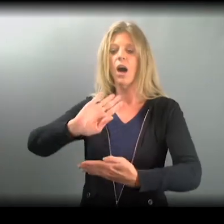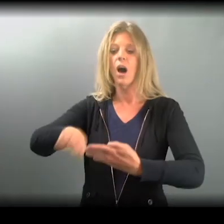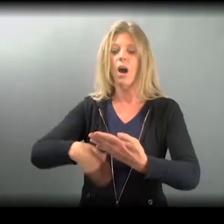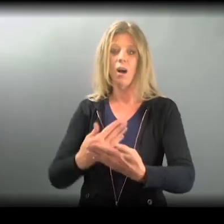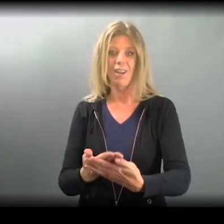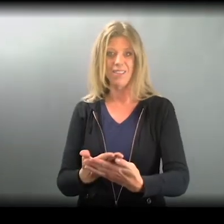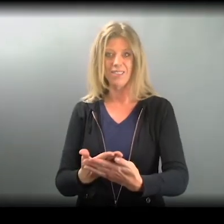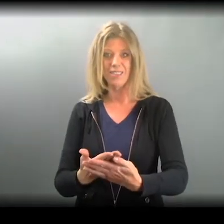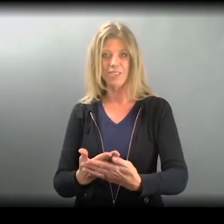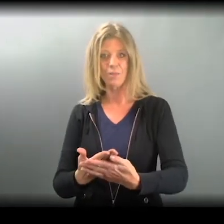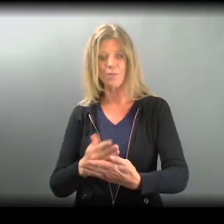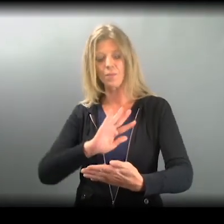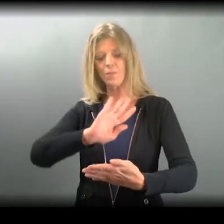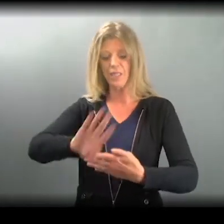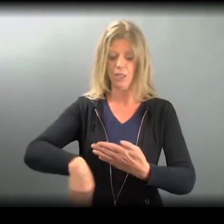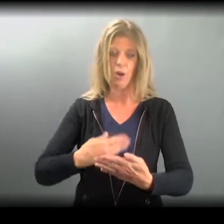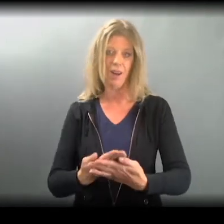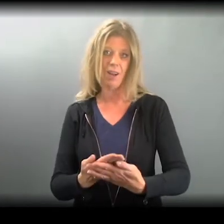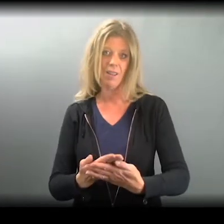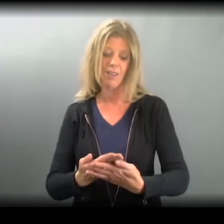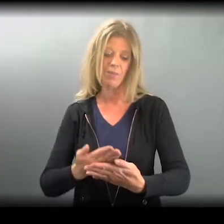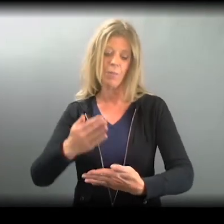ALL